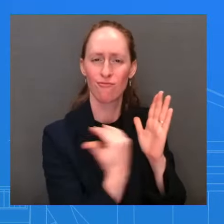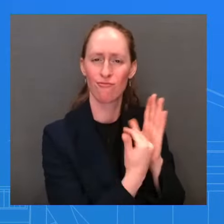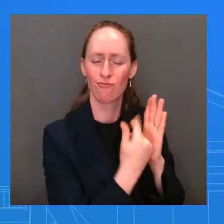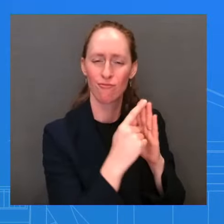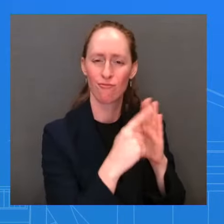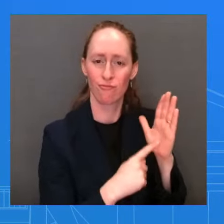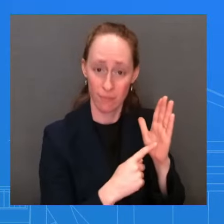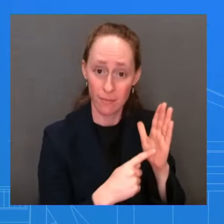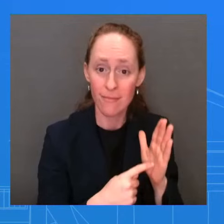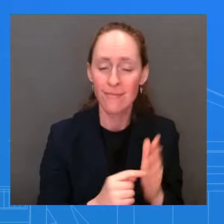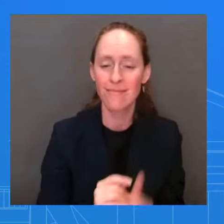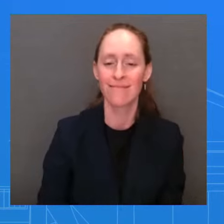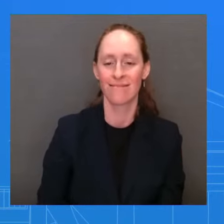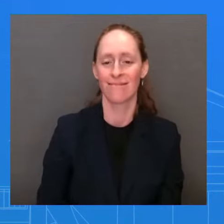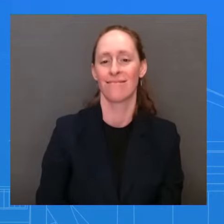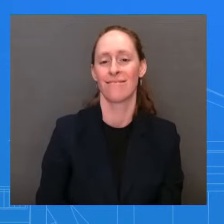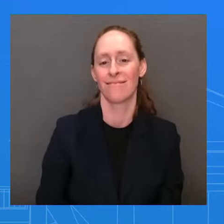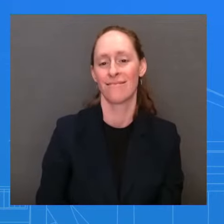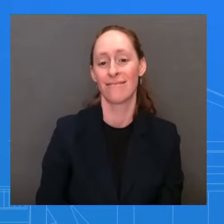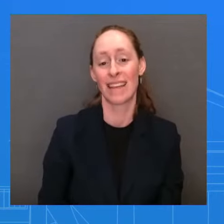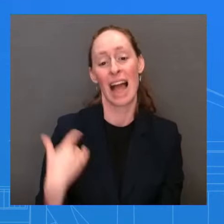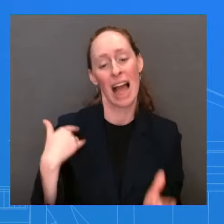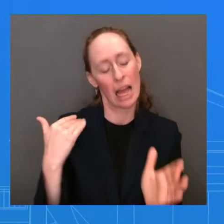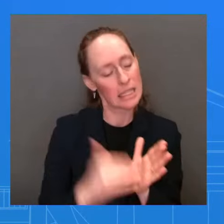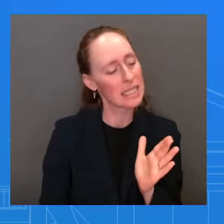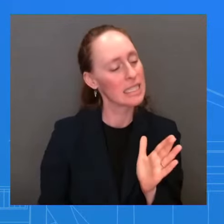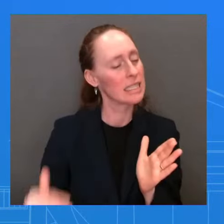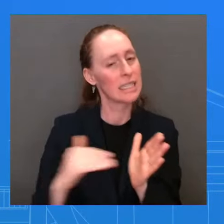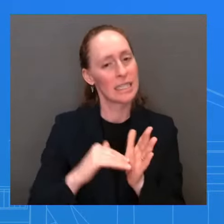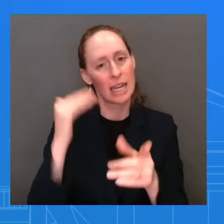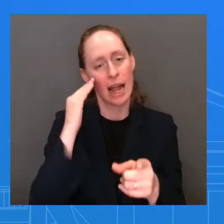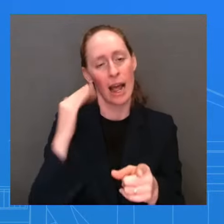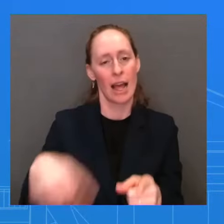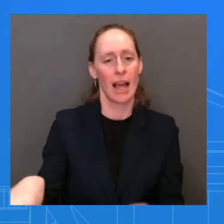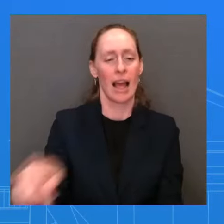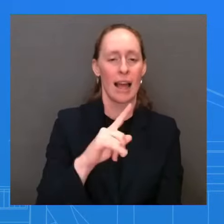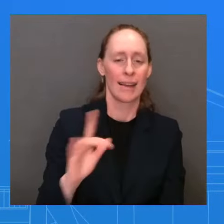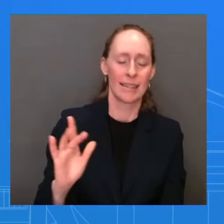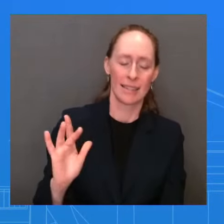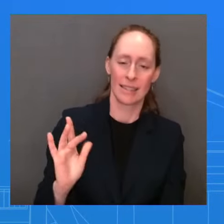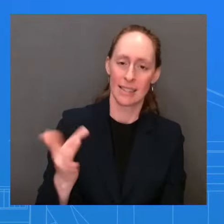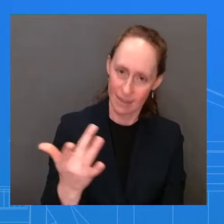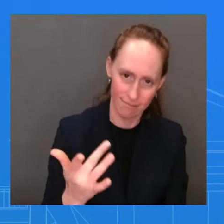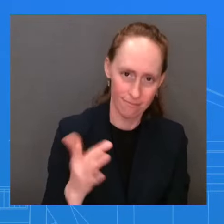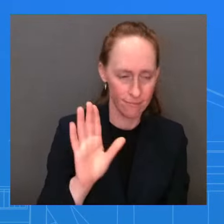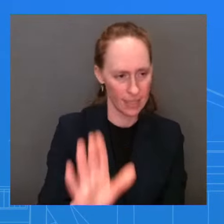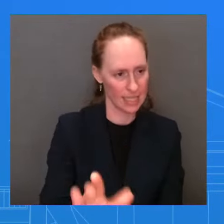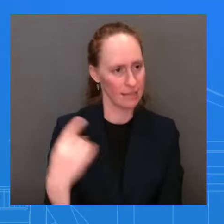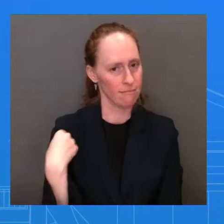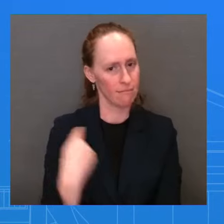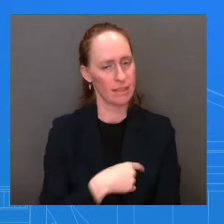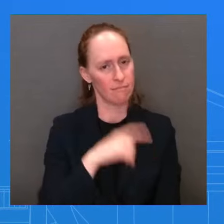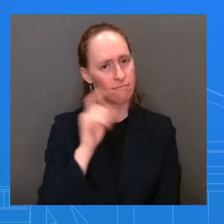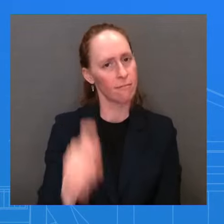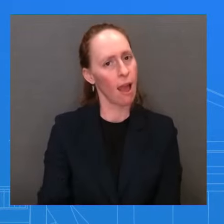trying to make sure that we respect the rule of law and not to -- not to break the Hatch Act. That is something that we're going to continue to do